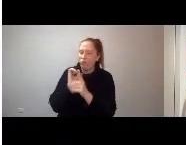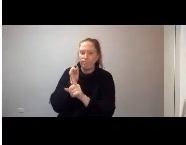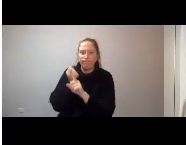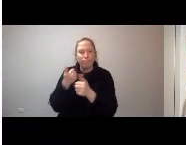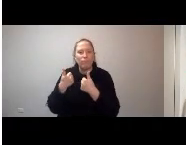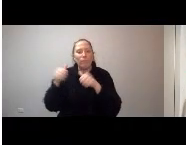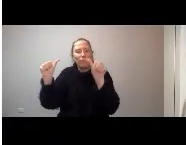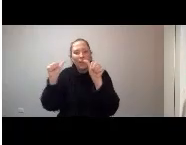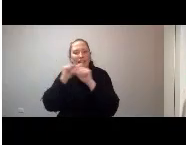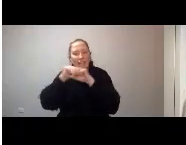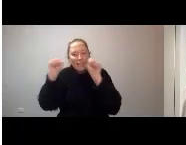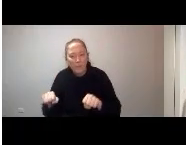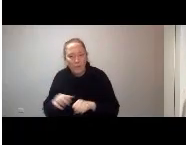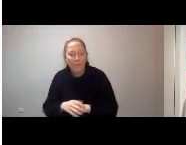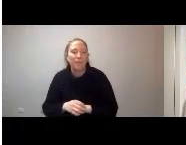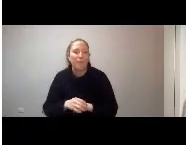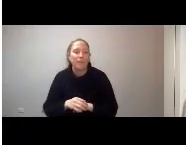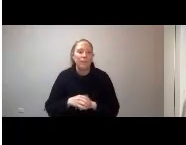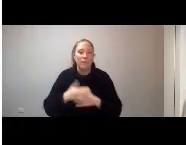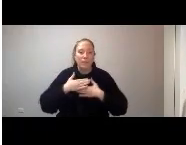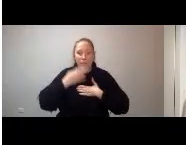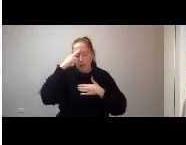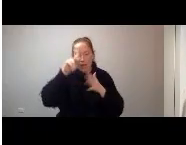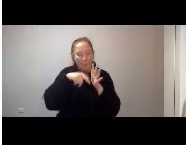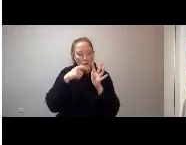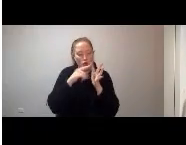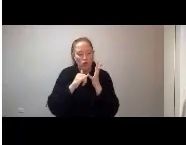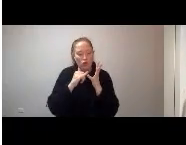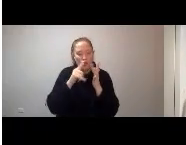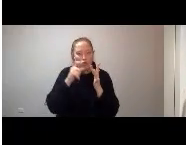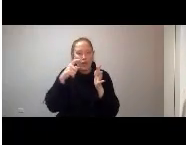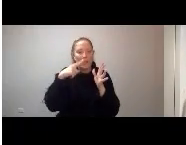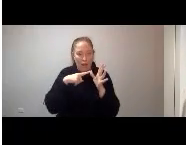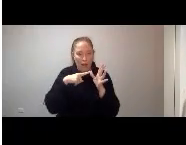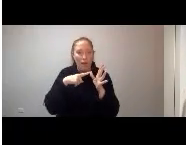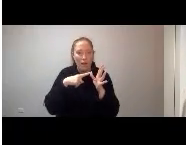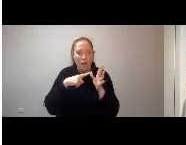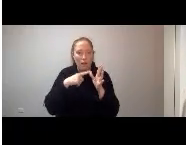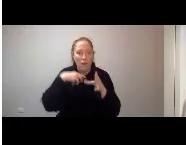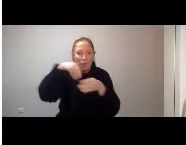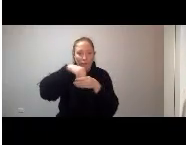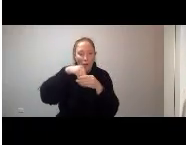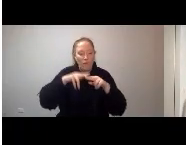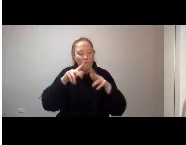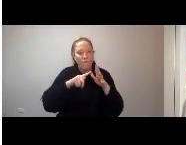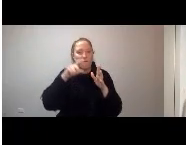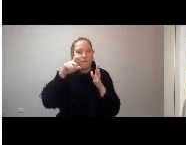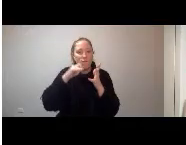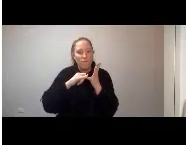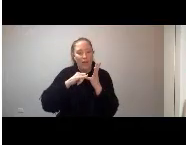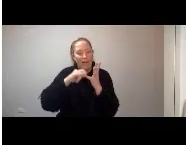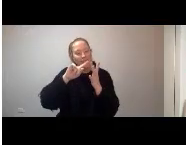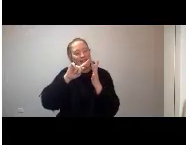Executive Director of Family and Community Services Insights, Analysis, and Research, also known as FACSIAR in the New South Wales